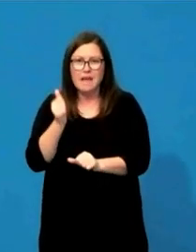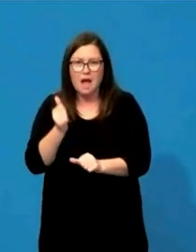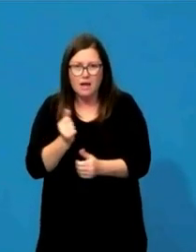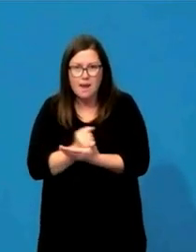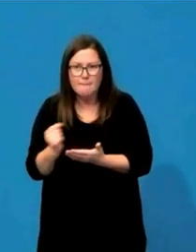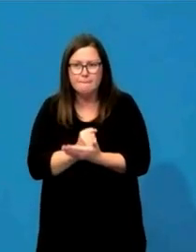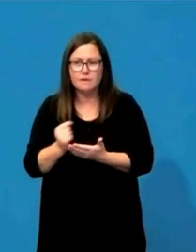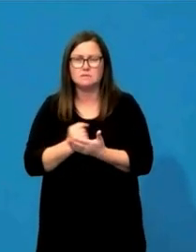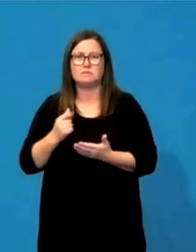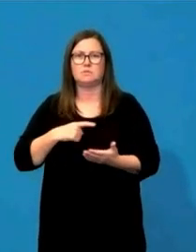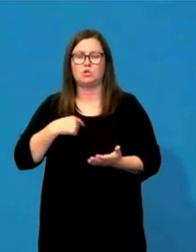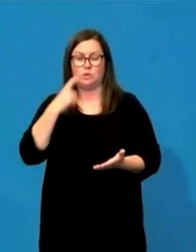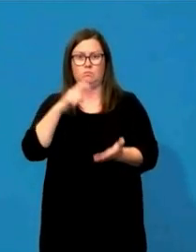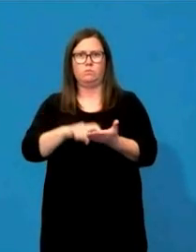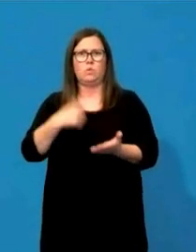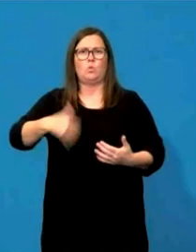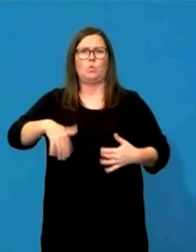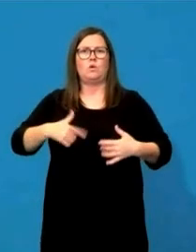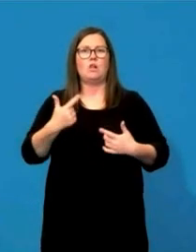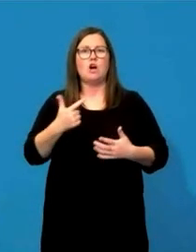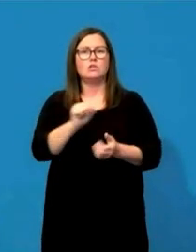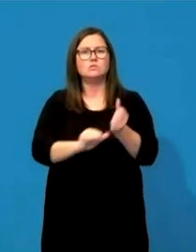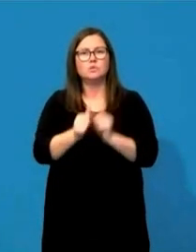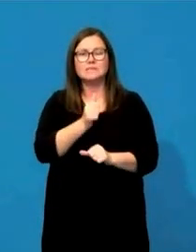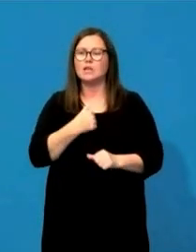they were, we actively informed government to make sure they are aware.